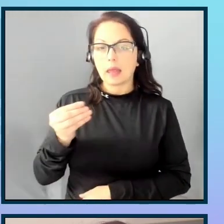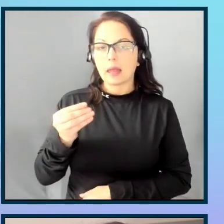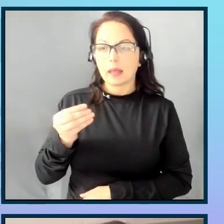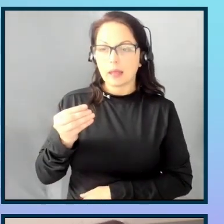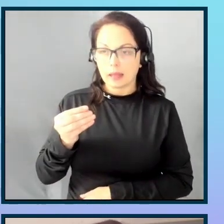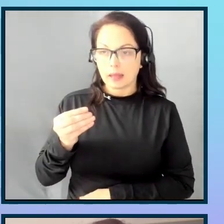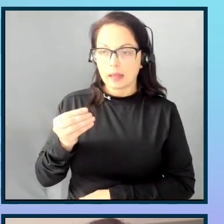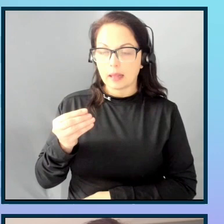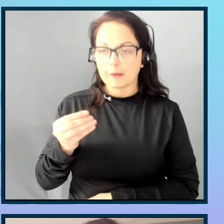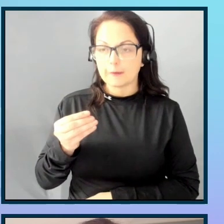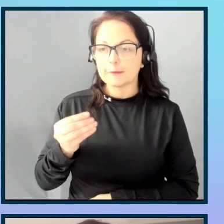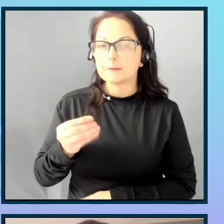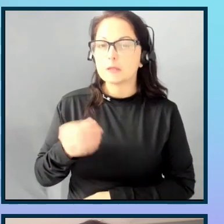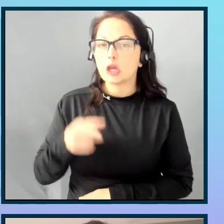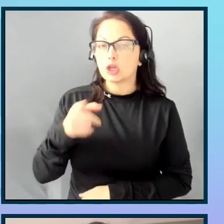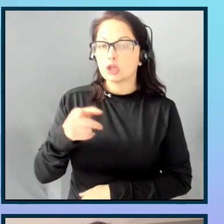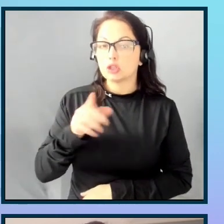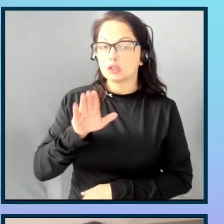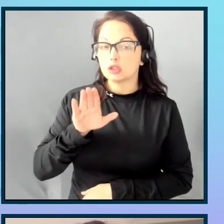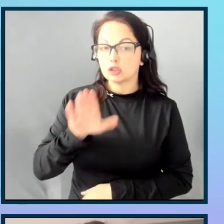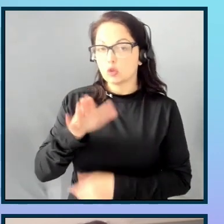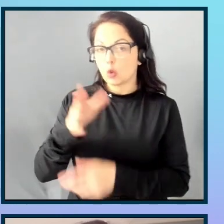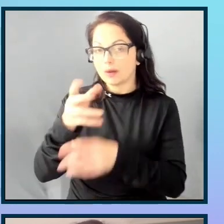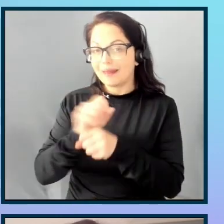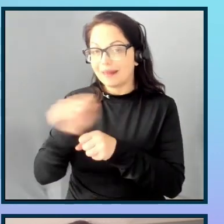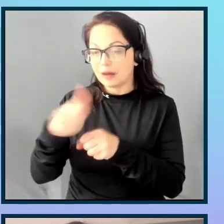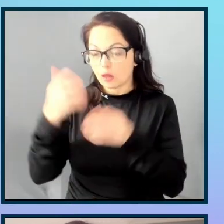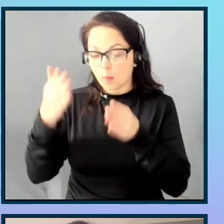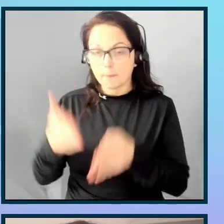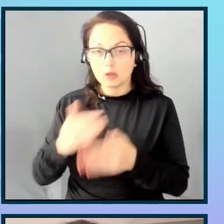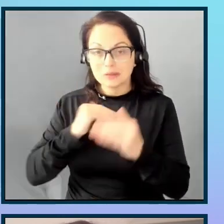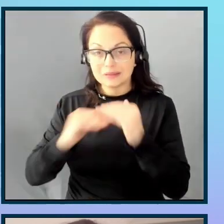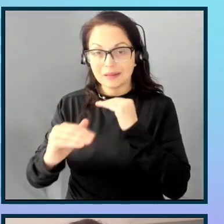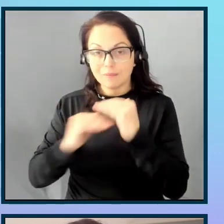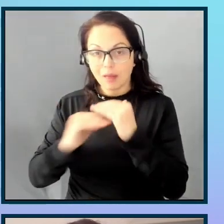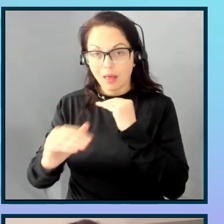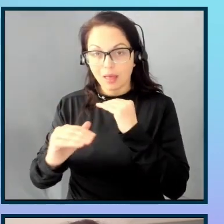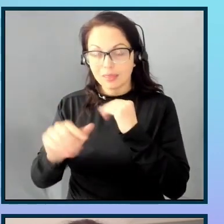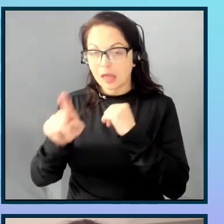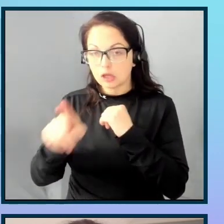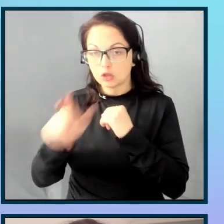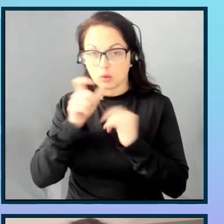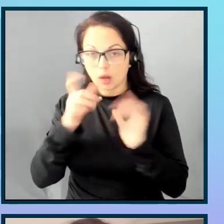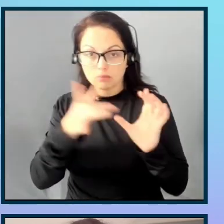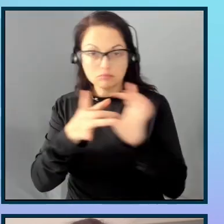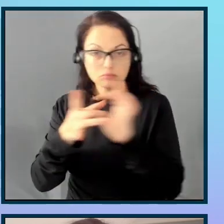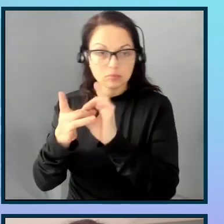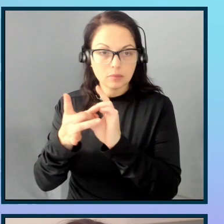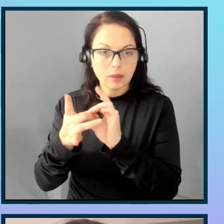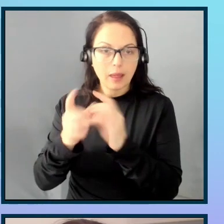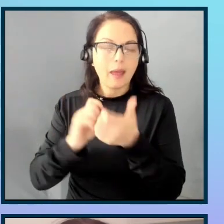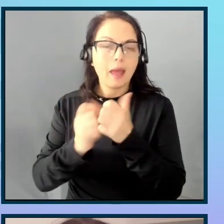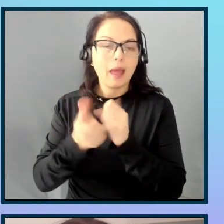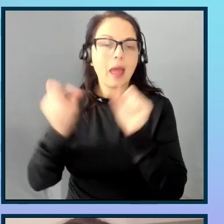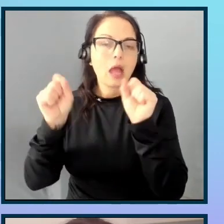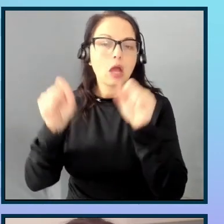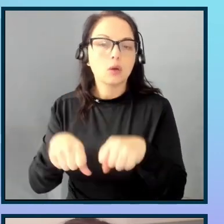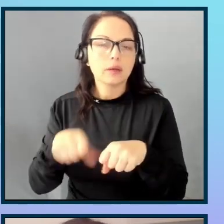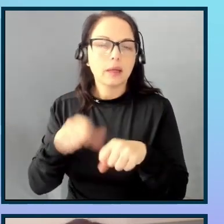what are the things you need to do to make sure that's still reasonably accessible, even though you didn't write any of that content?